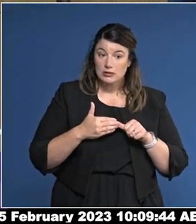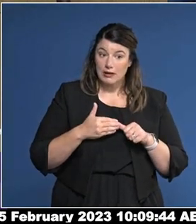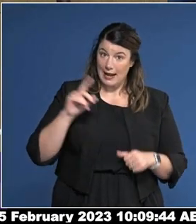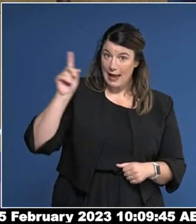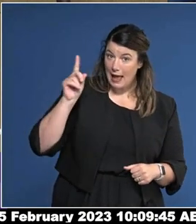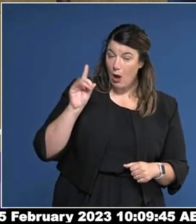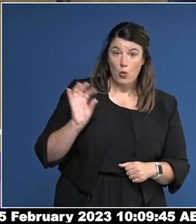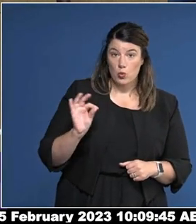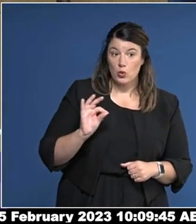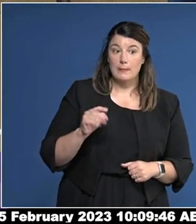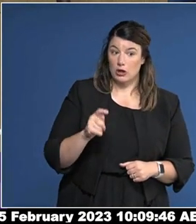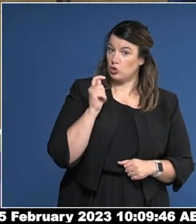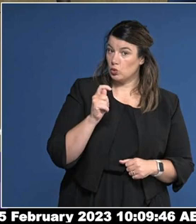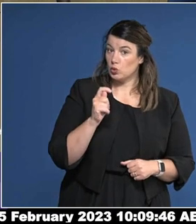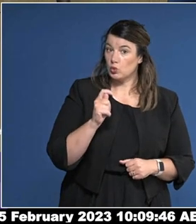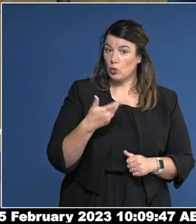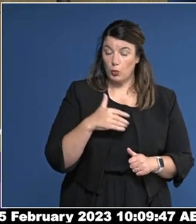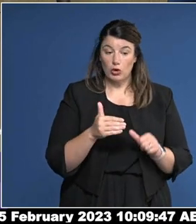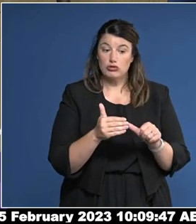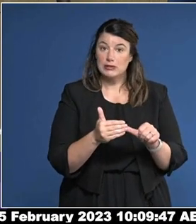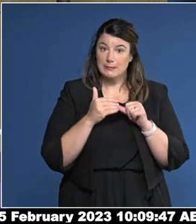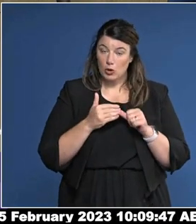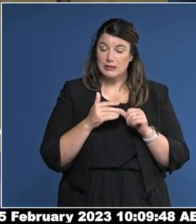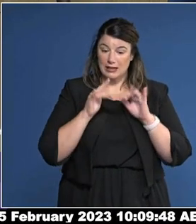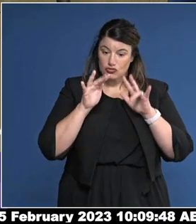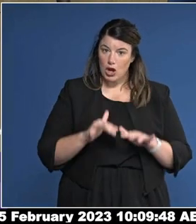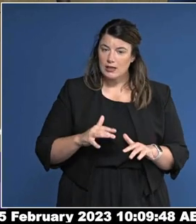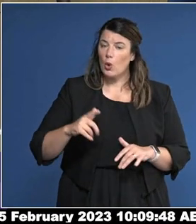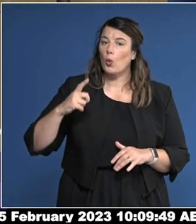within a very short time in writing - is there any reason why the final report of this